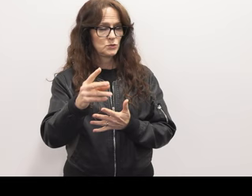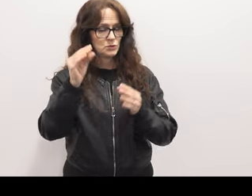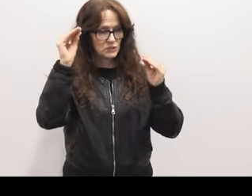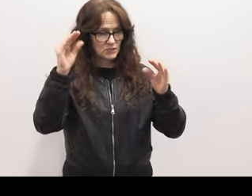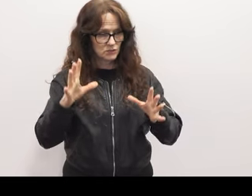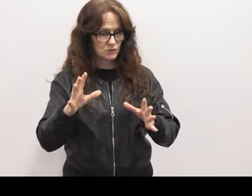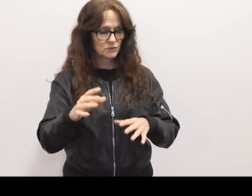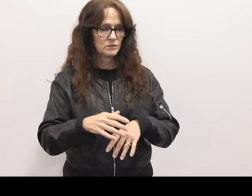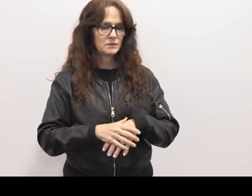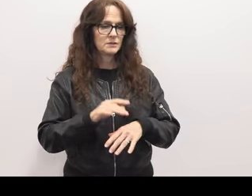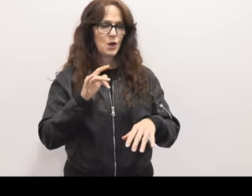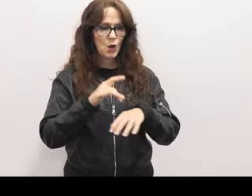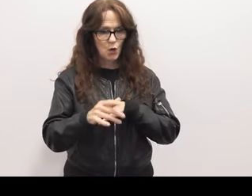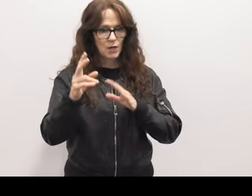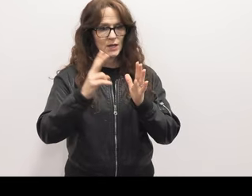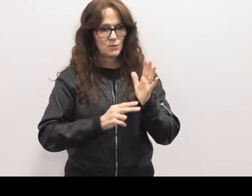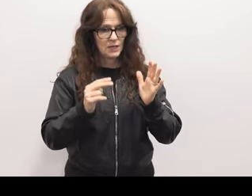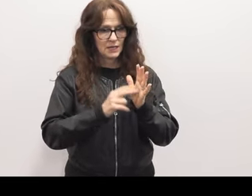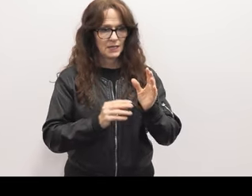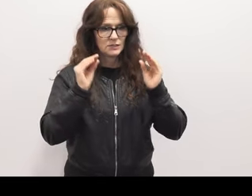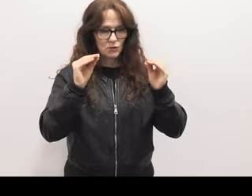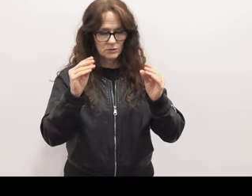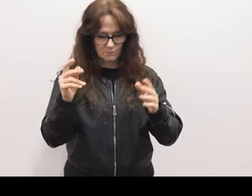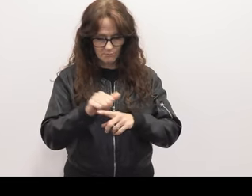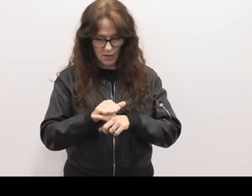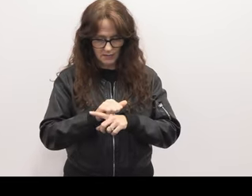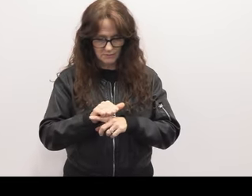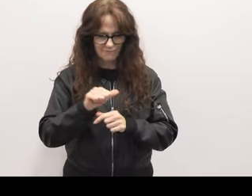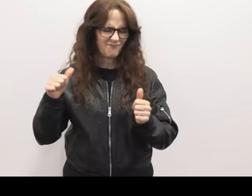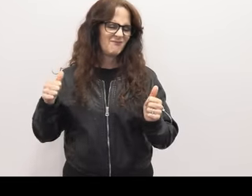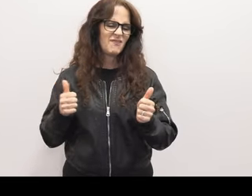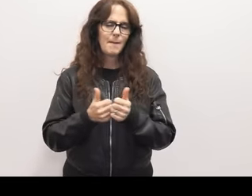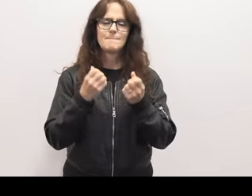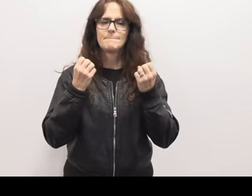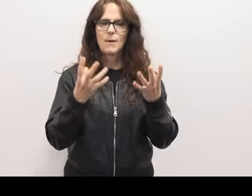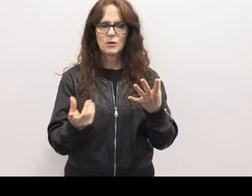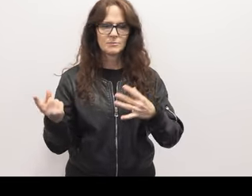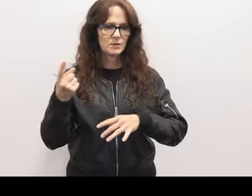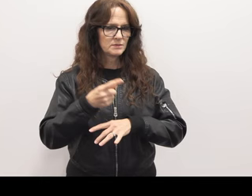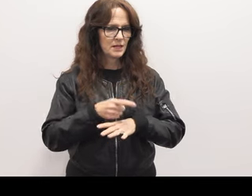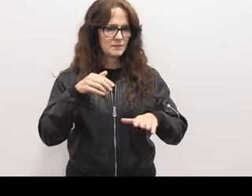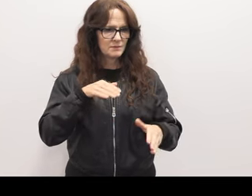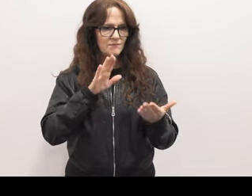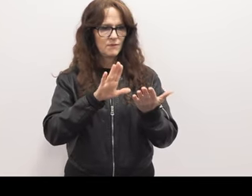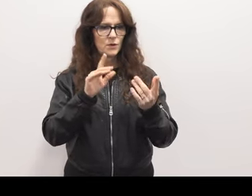instructional practices. We're following that up with multiple days of face-to-face training this year around reading